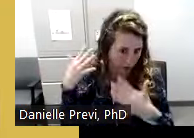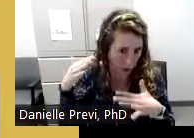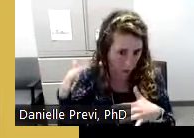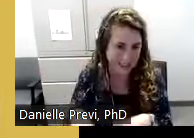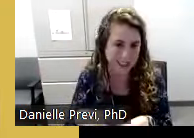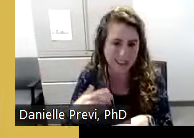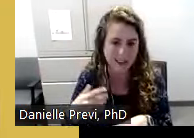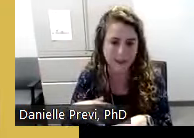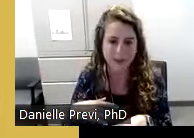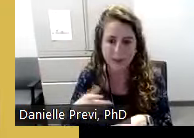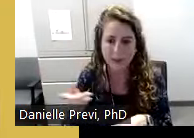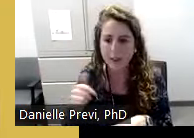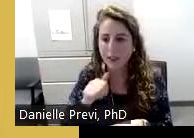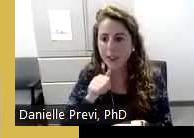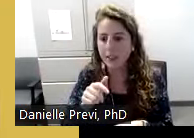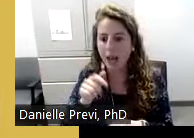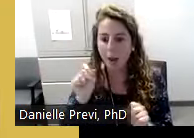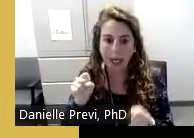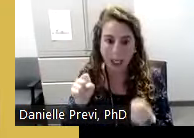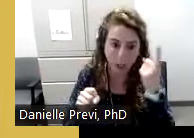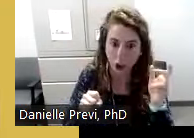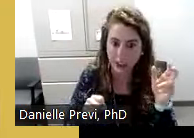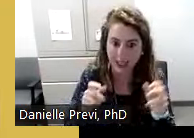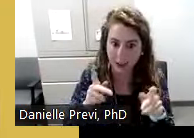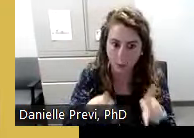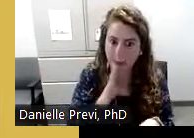when there’s a lot of background noise, they have a hard time differentiating speech;